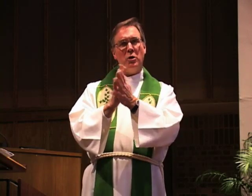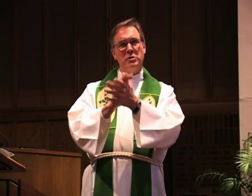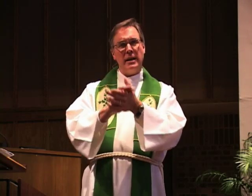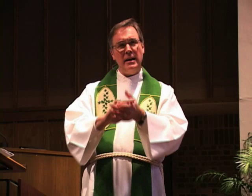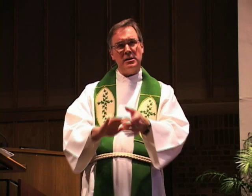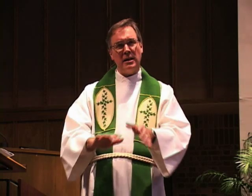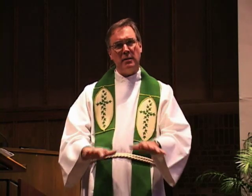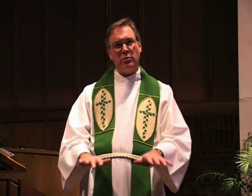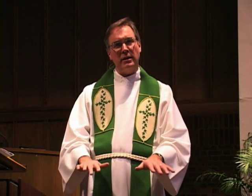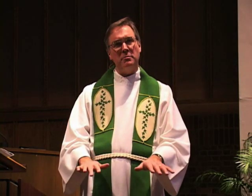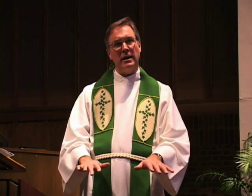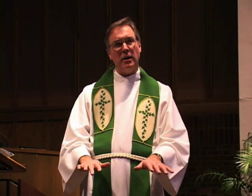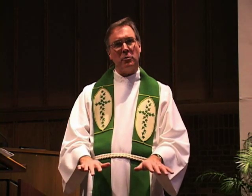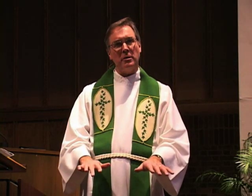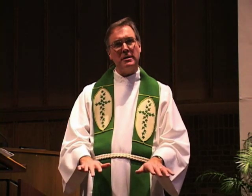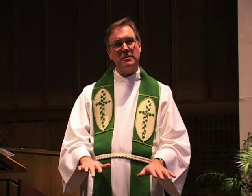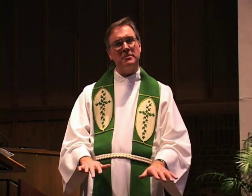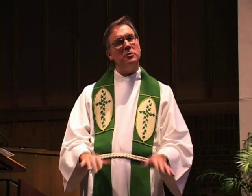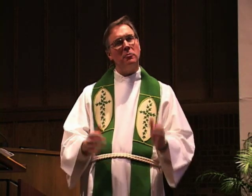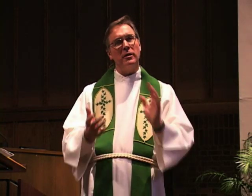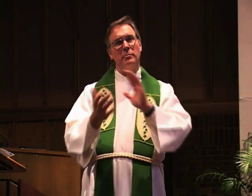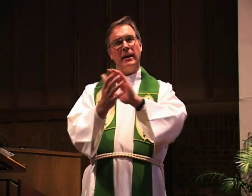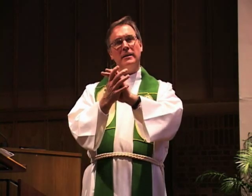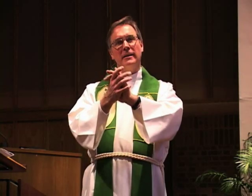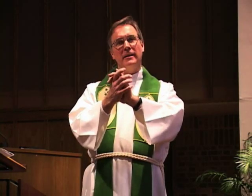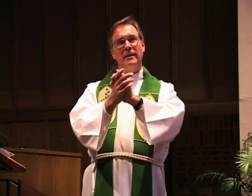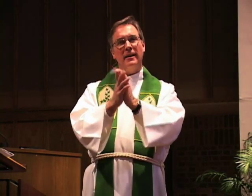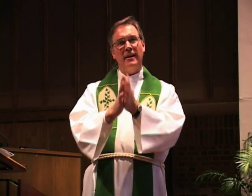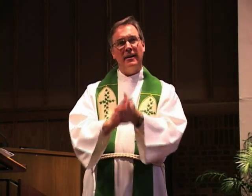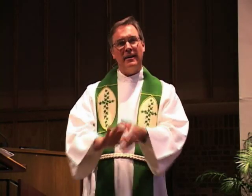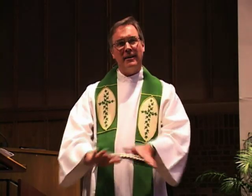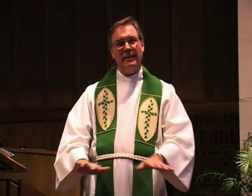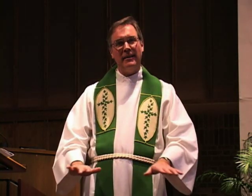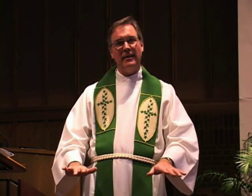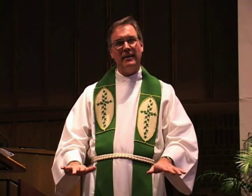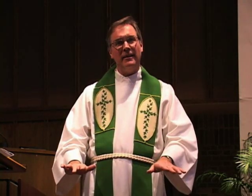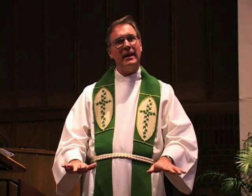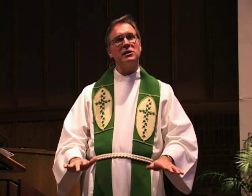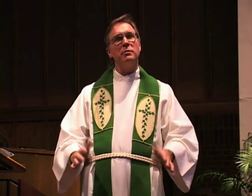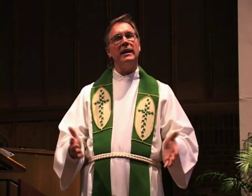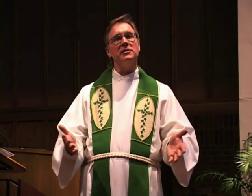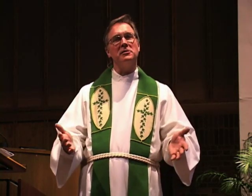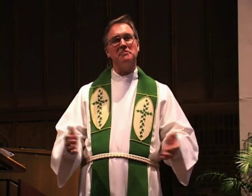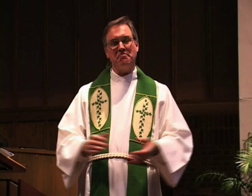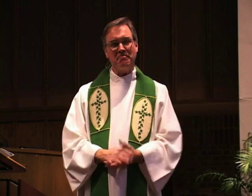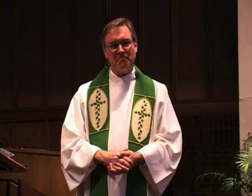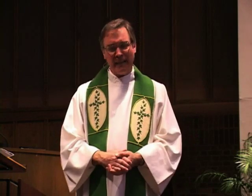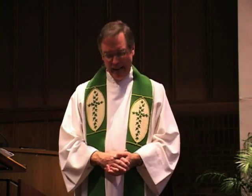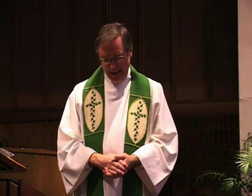a way of being inclusive of our sisters and brothers who are hard of hearing and as a way of engaging more of our senses in worship. Let's practice a couple of these words again. One is peace. Do this with me. Put your hands together, loosely in a clasp and then rotate and bring them downward. [Brian clasps his hands and then they rotate, open and separate and sweep outward and down]. Do it with me [Brian signs again]. That's peace. [Caption: